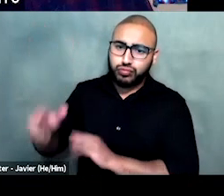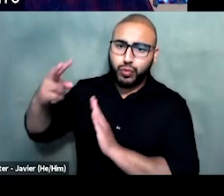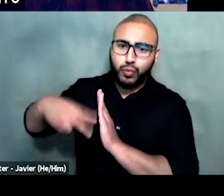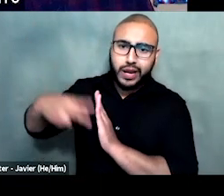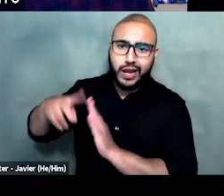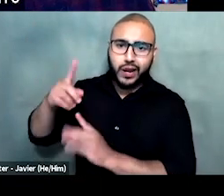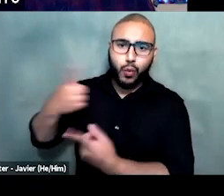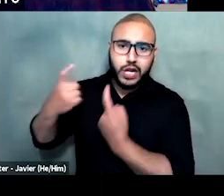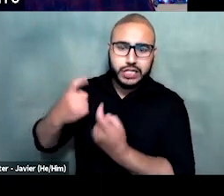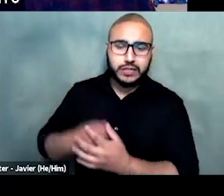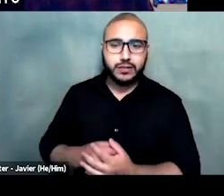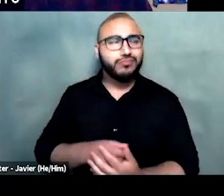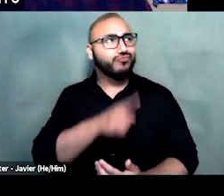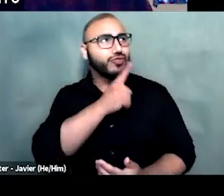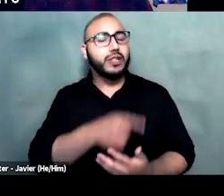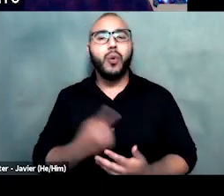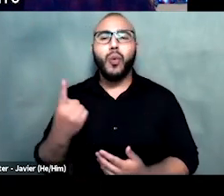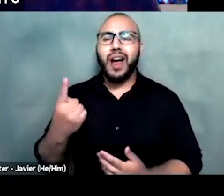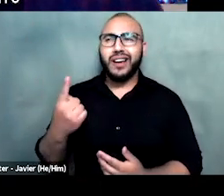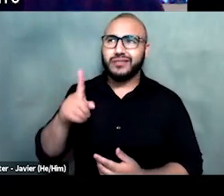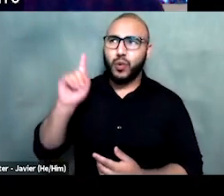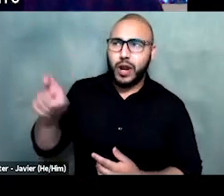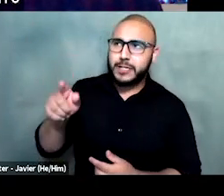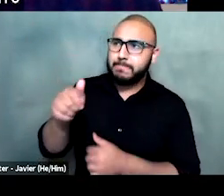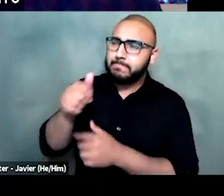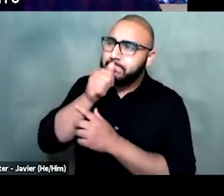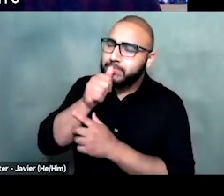read some of the questions? I really want to get a few questions from our participants.